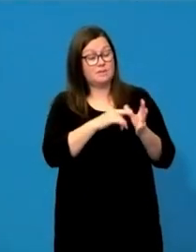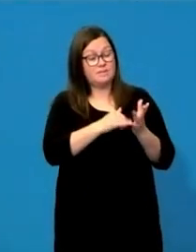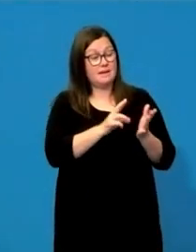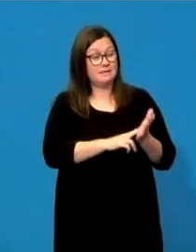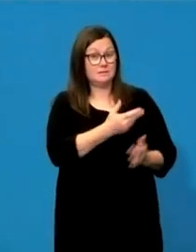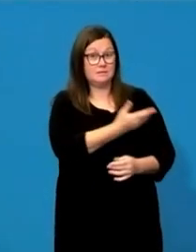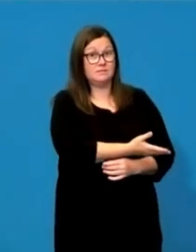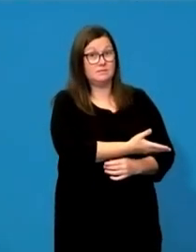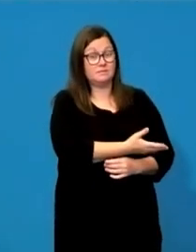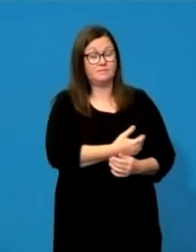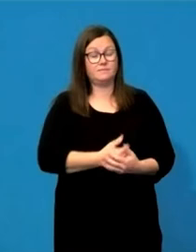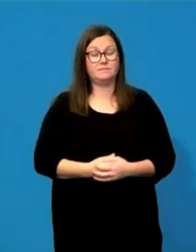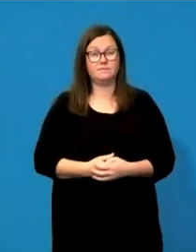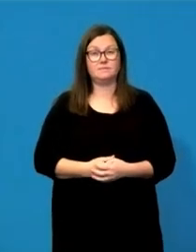Thank you, Jazsikah, for your evidence today.